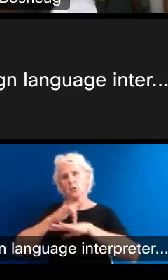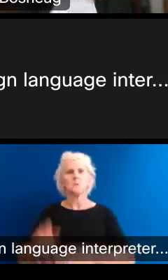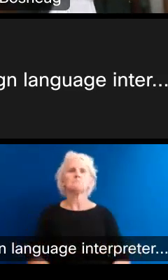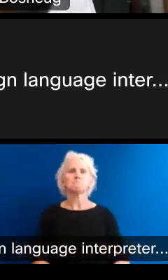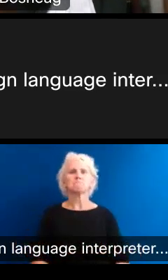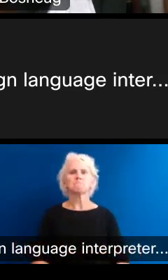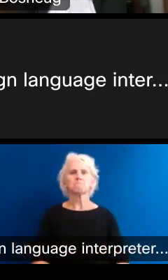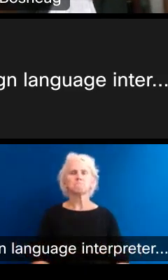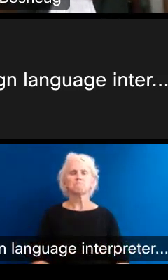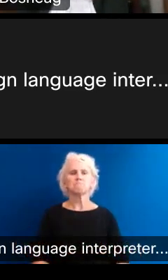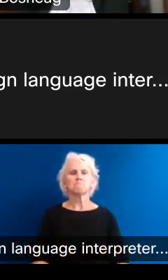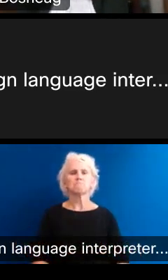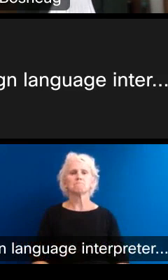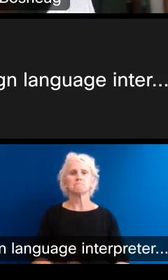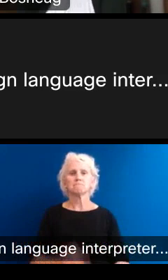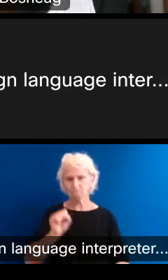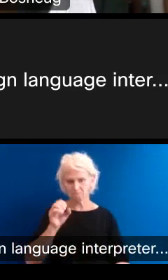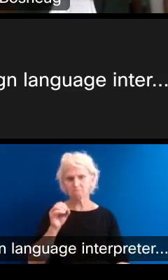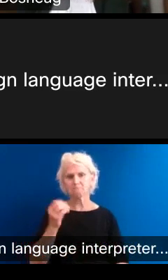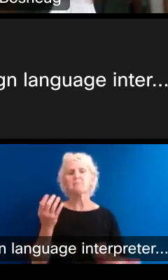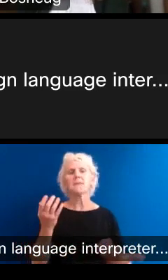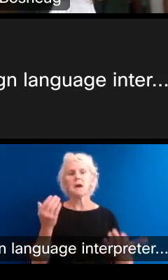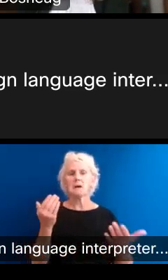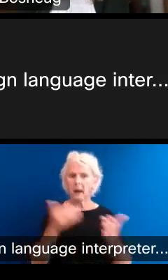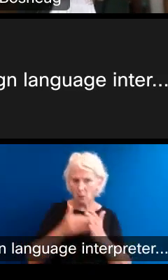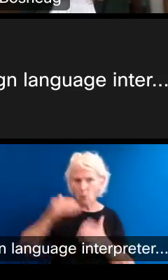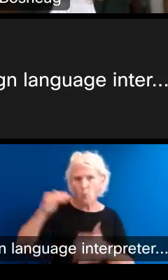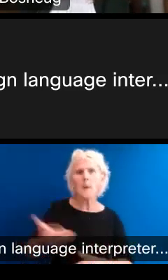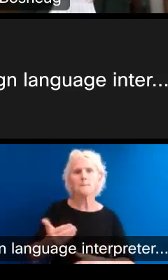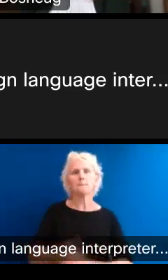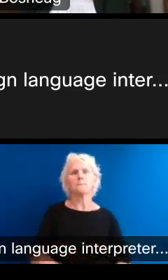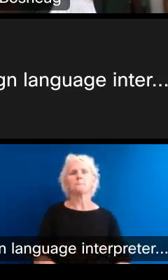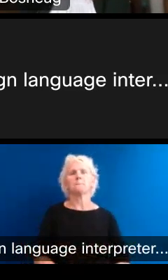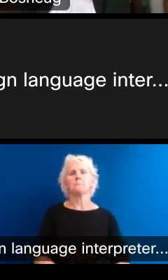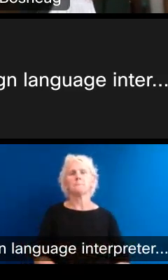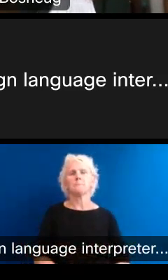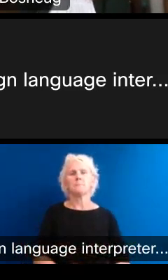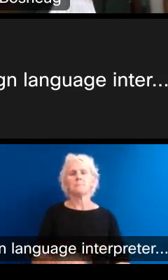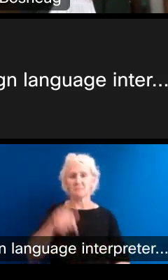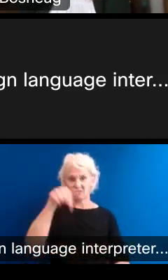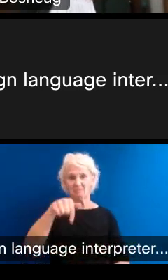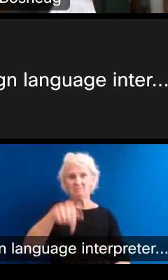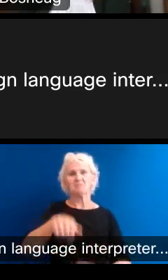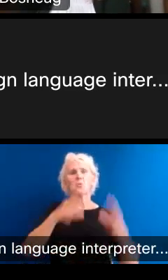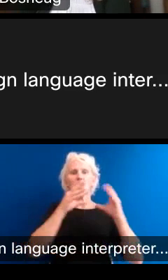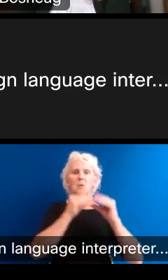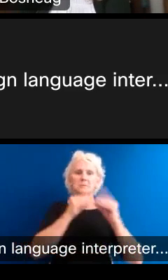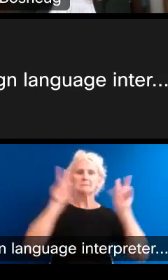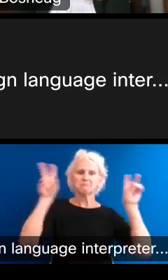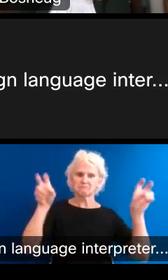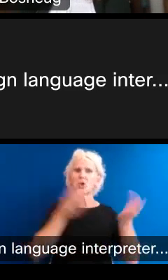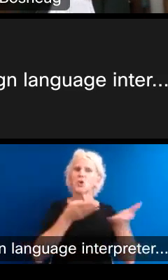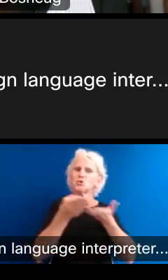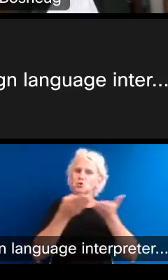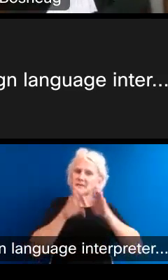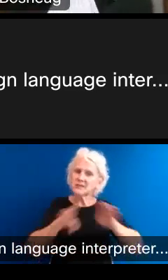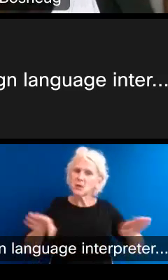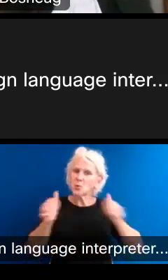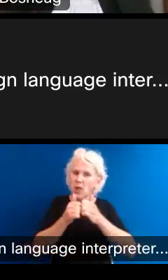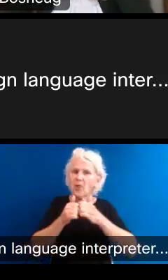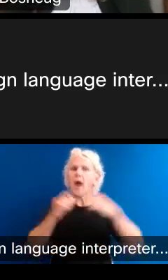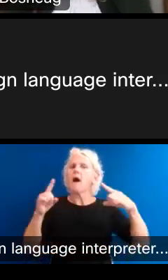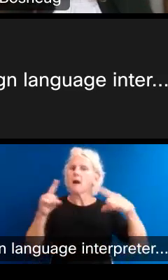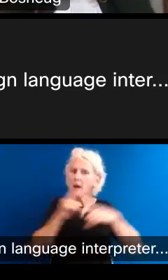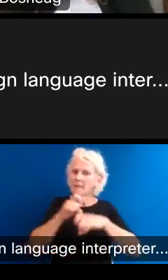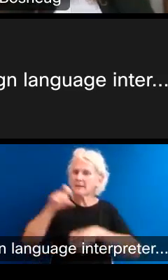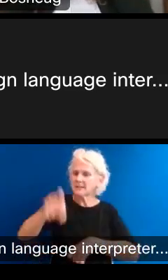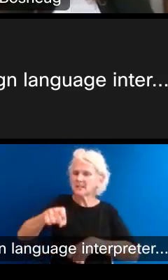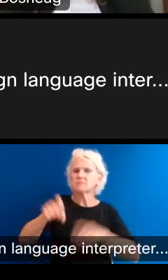So again, welcome this webinar. Serving children with complex needs involves folks who have been